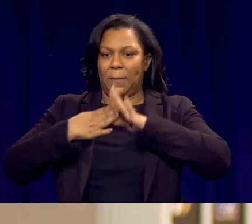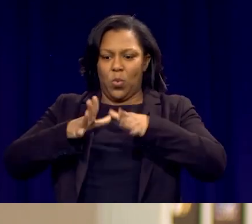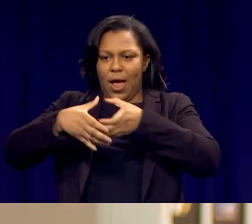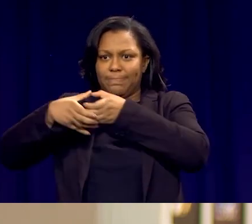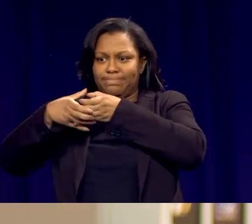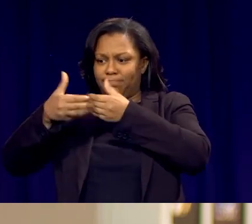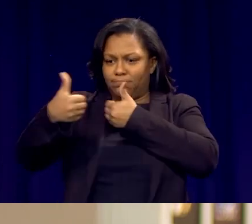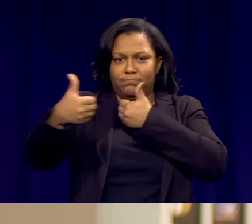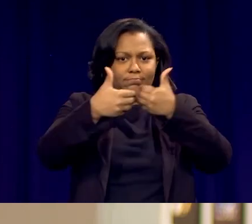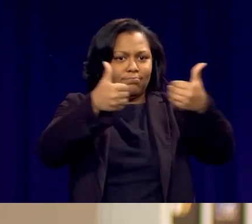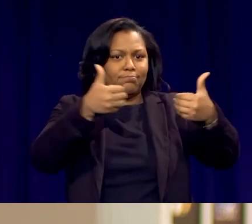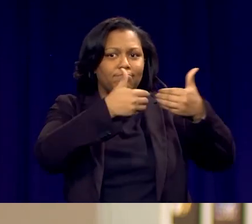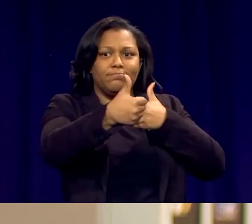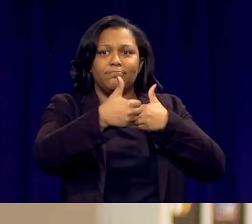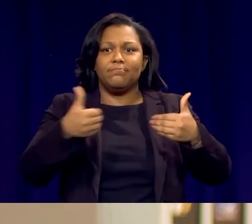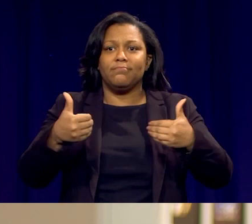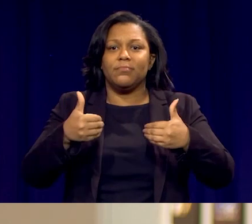and this has heightened that.